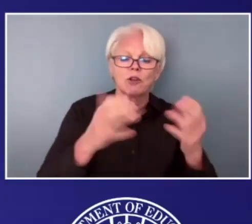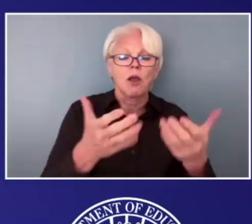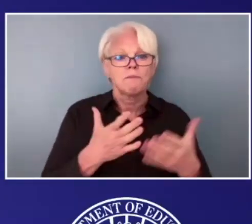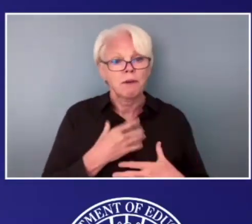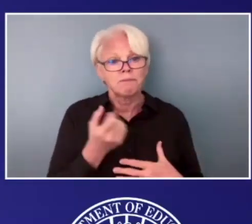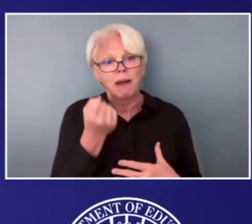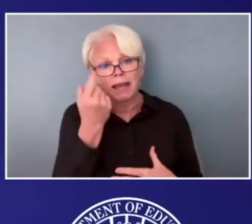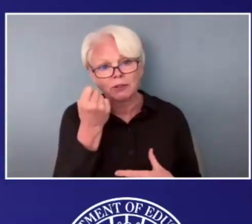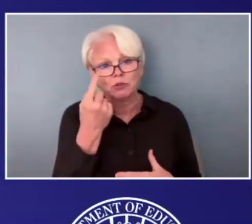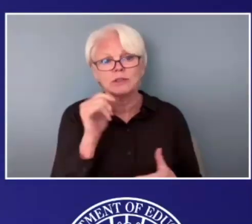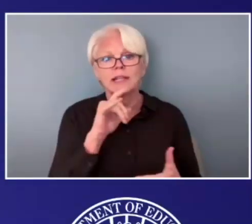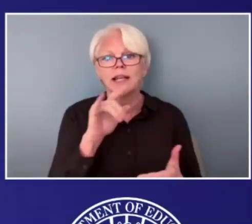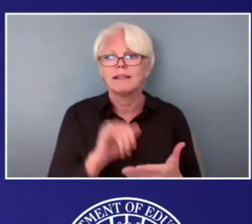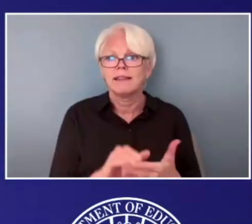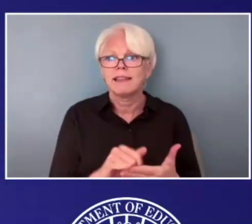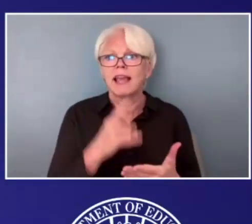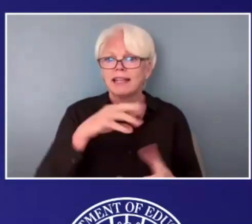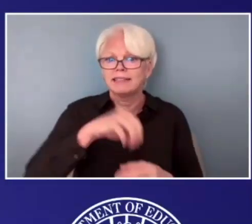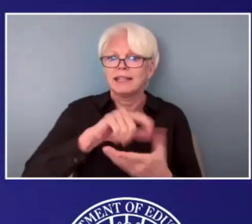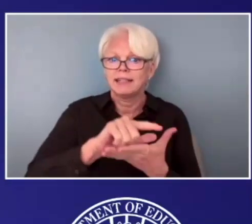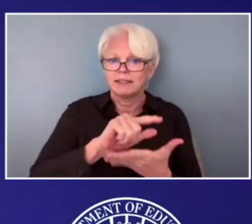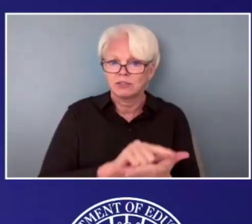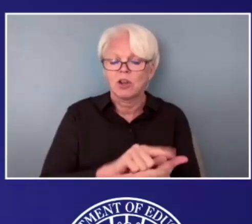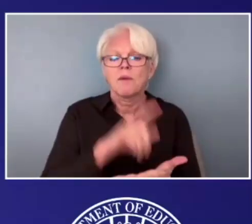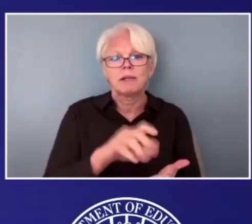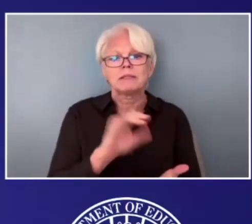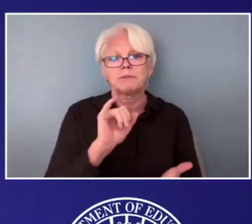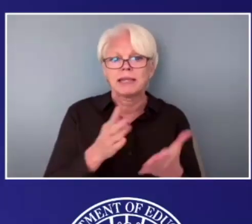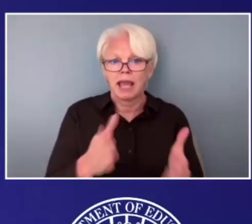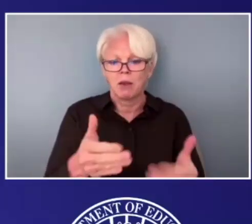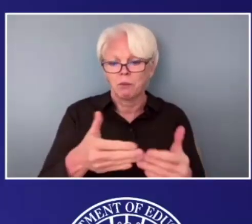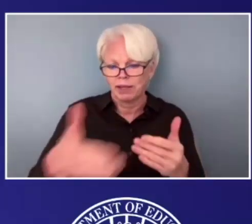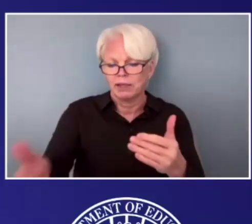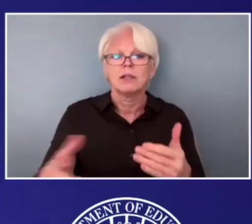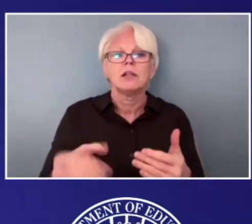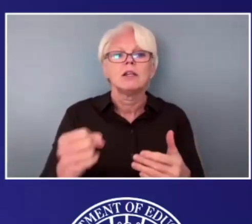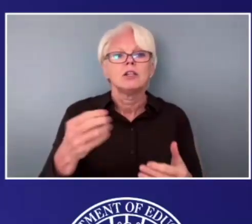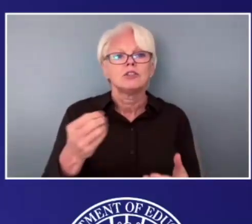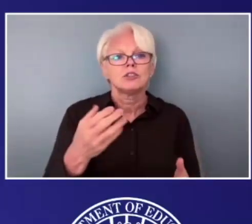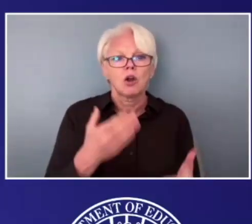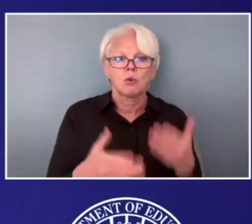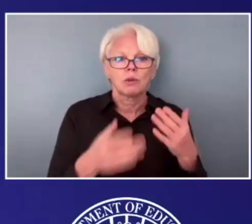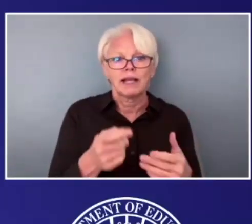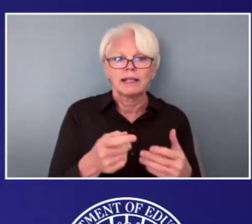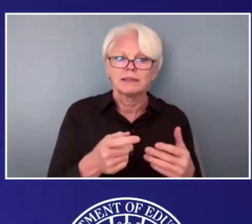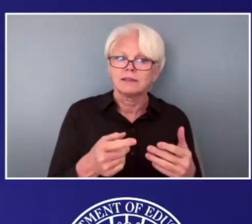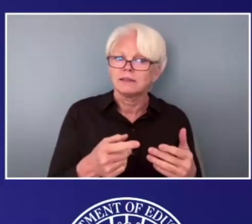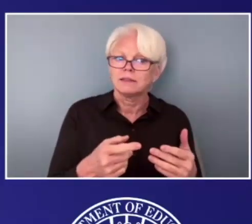that it's in statute. It has to be that way moving forward. So let's rip off the band aid and try to help